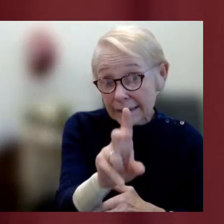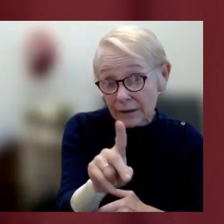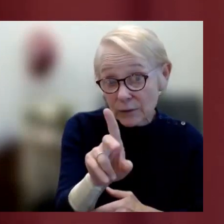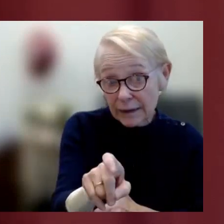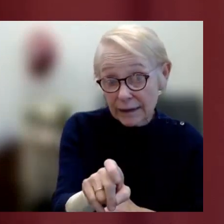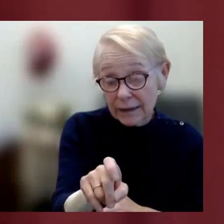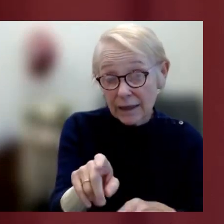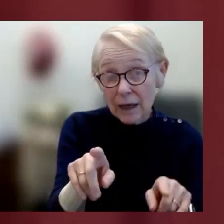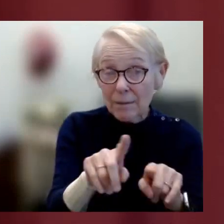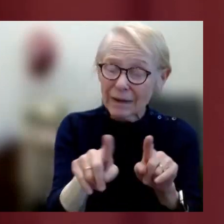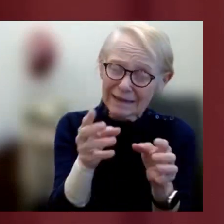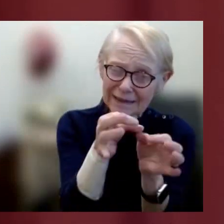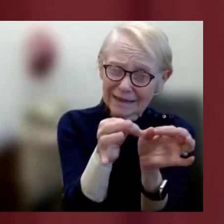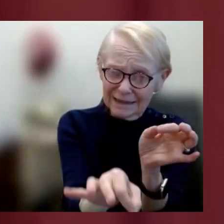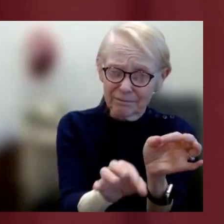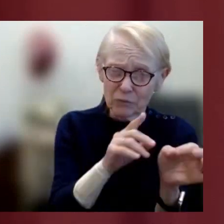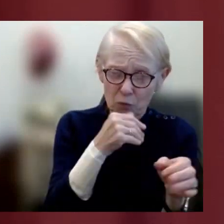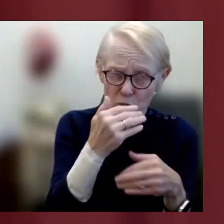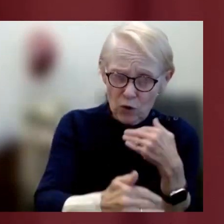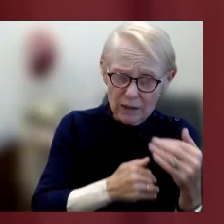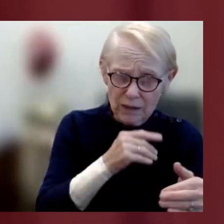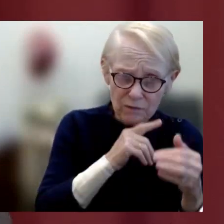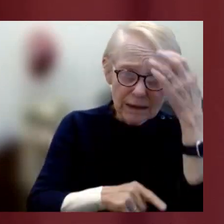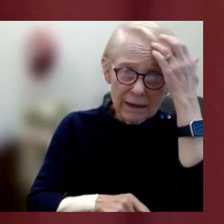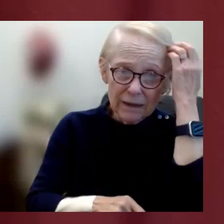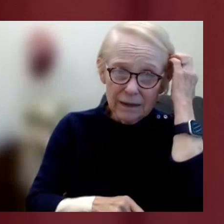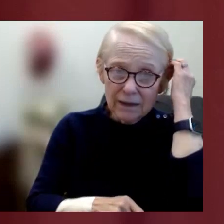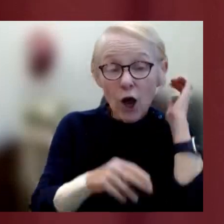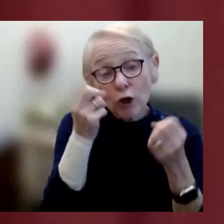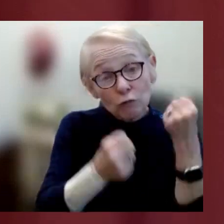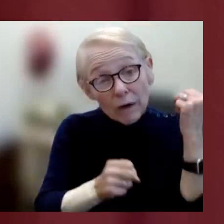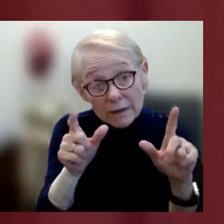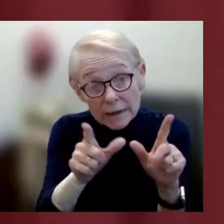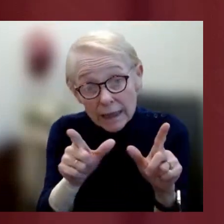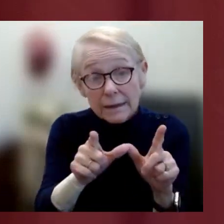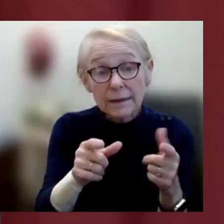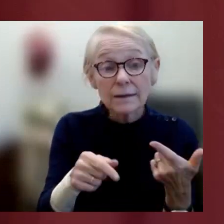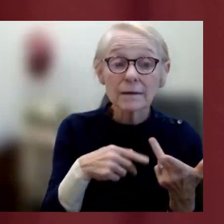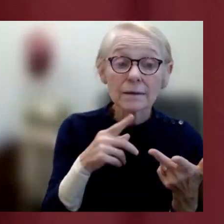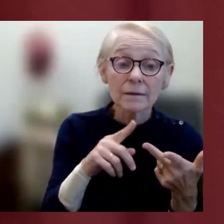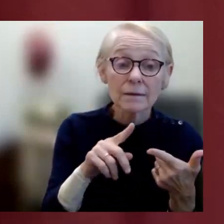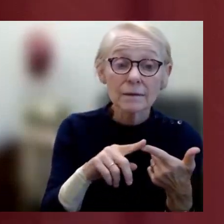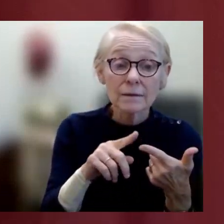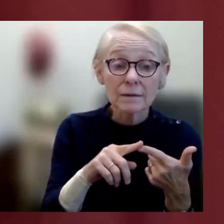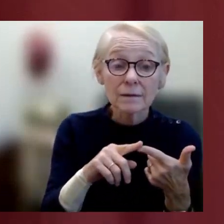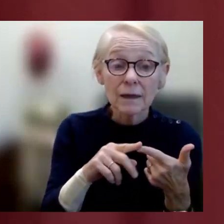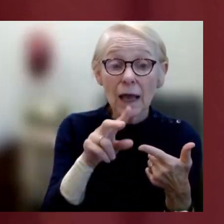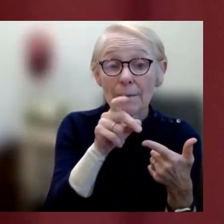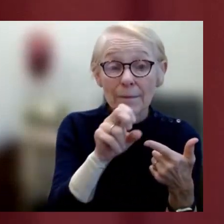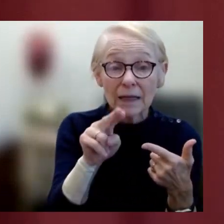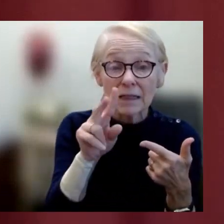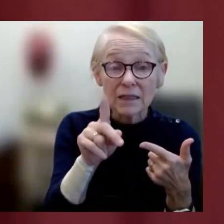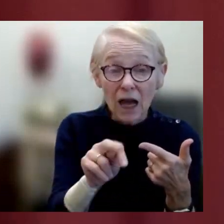pretty simple they can use a driver's license they can use a pen dot ID the last four digits of their